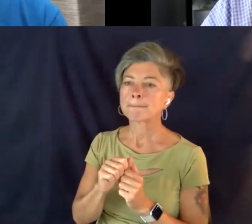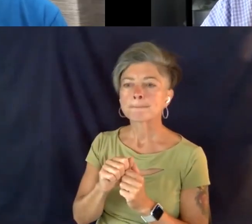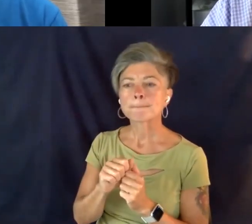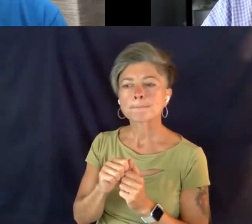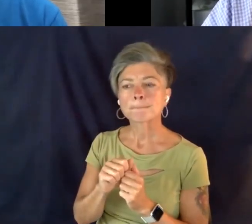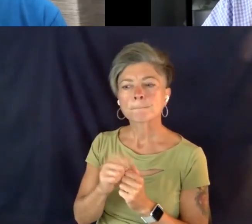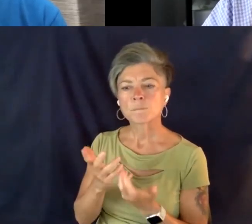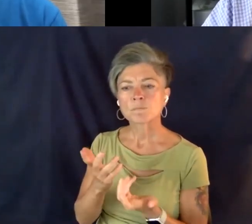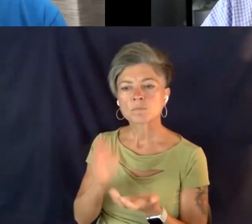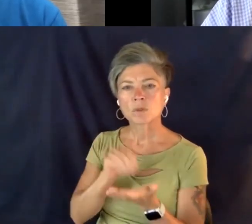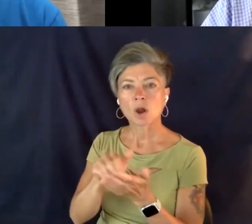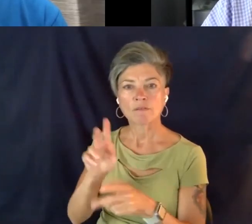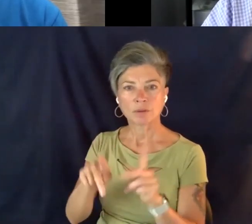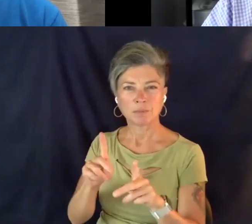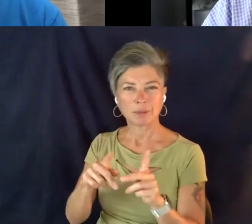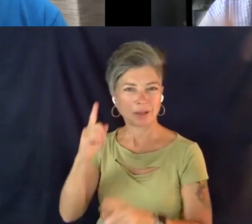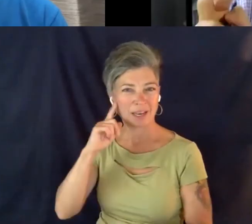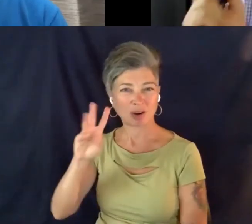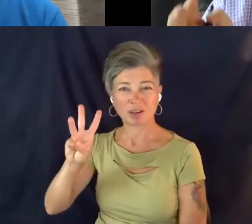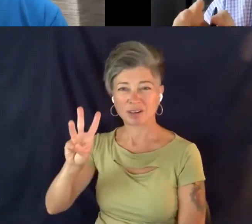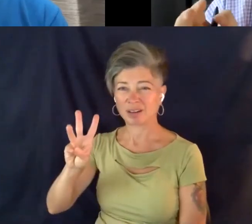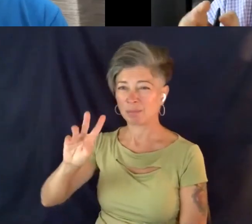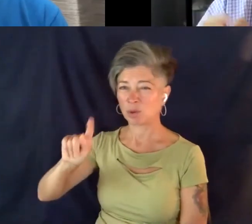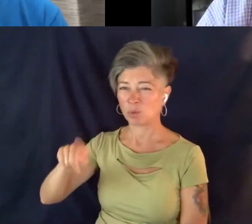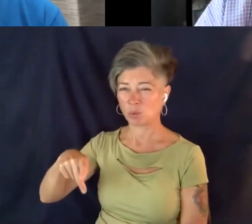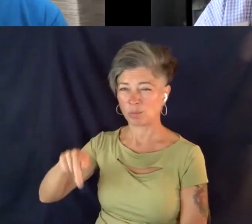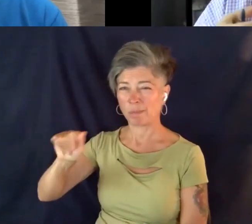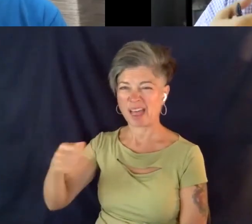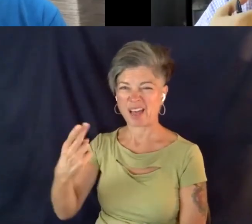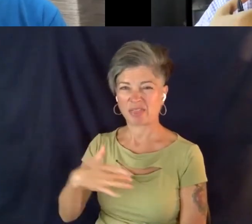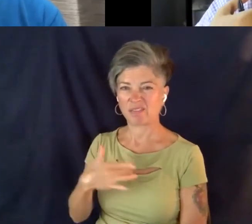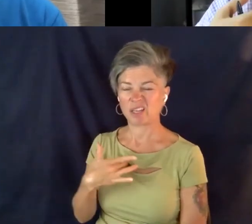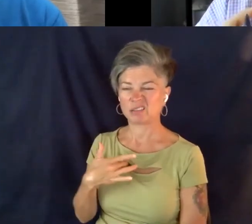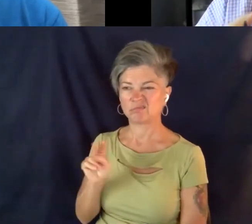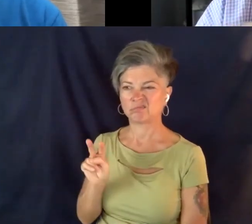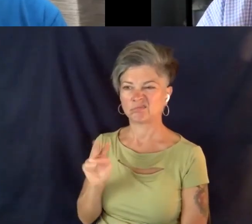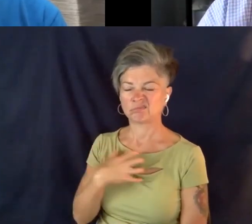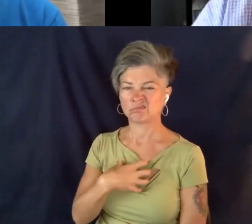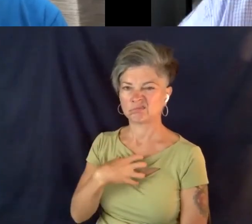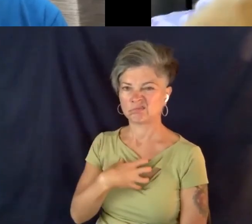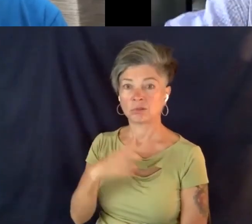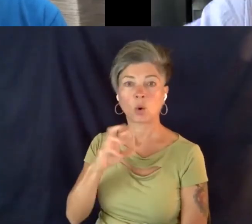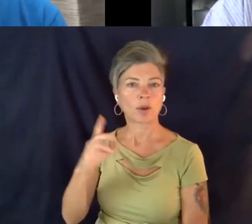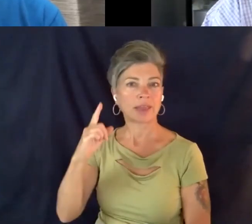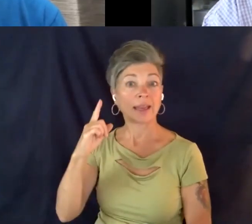when they hear WPATH or when they hear the word standards of care. You know, what I heard, so I'm gonna add to the question,